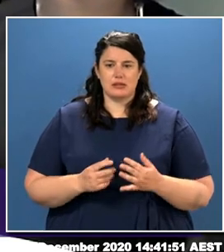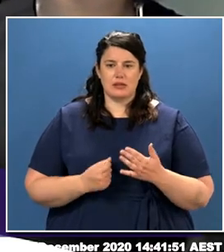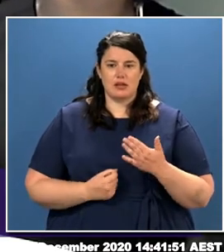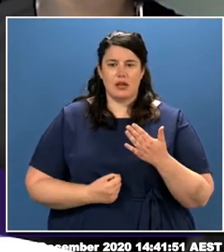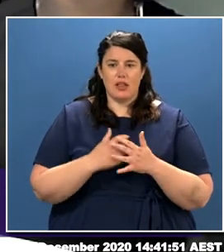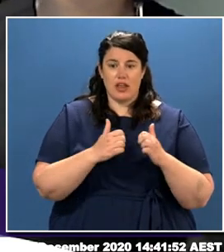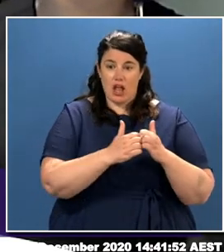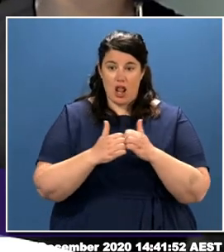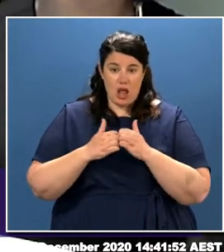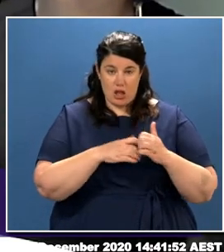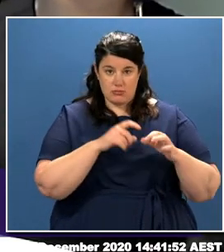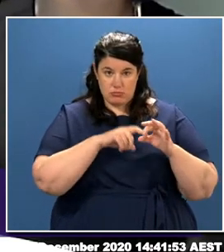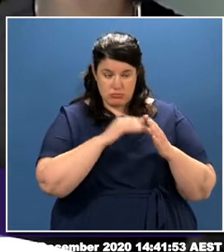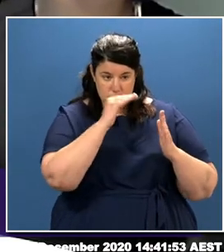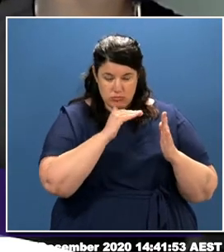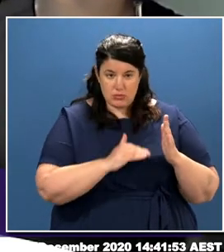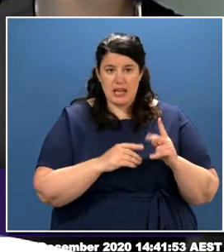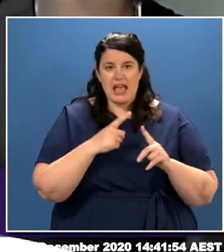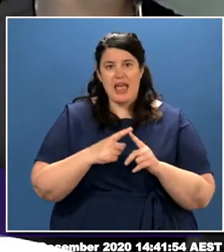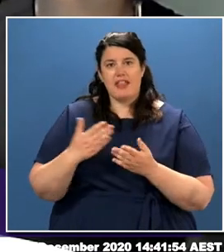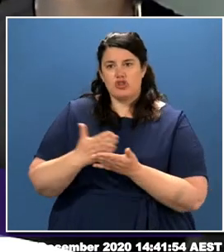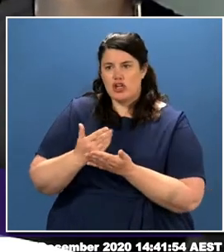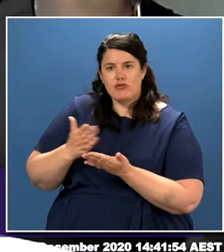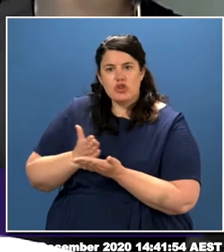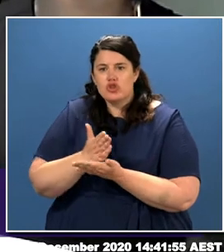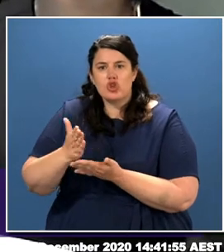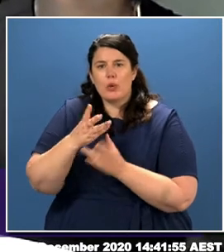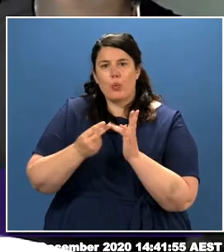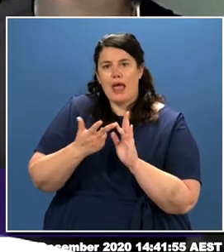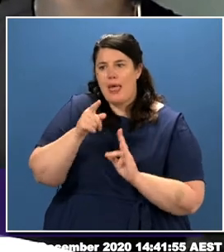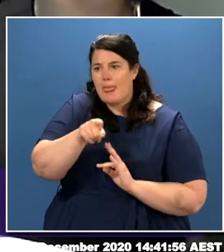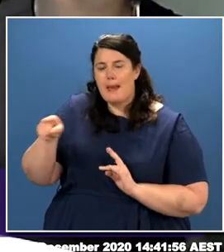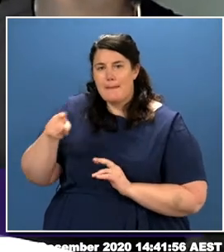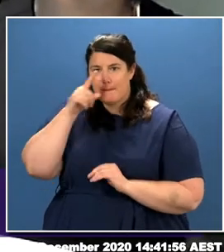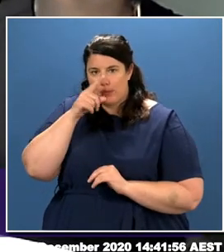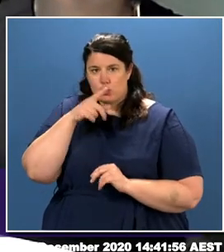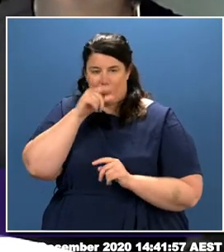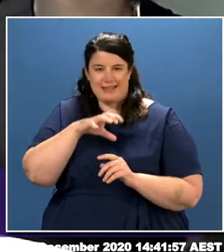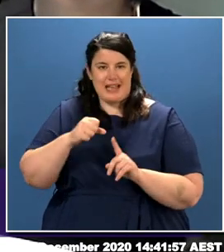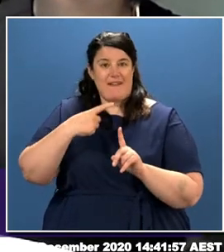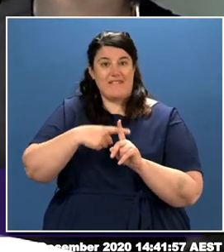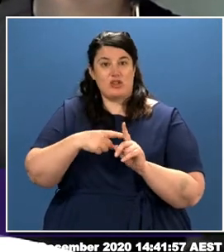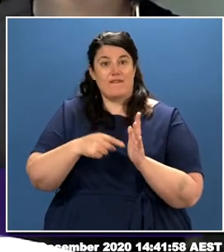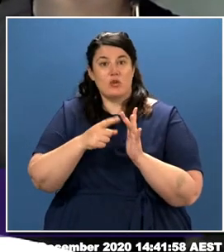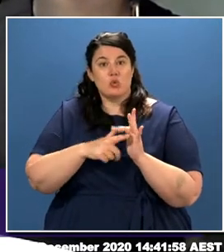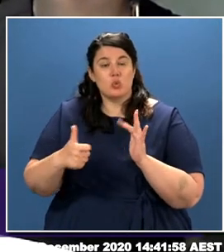that journey with others as we do that so that we can encourage uptake of the toolkit. We will be looking for